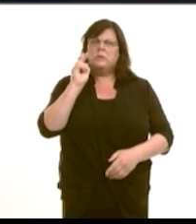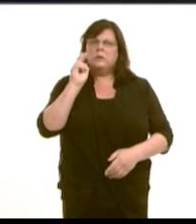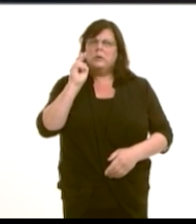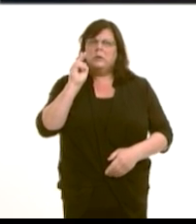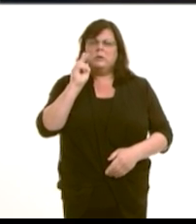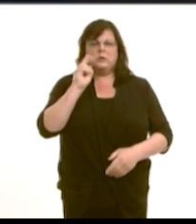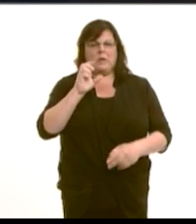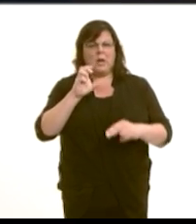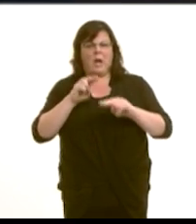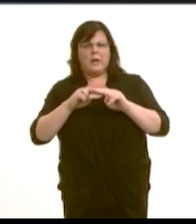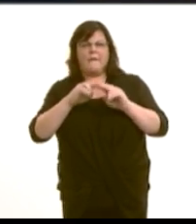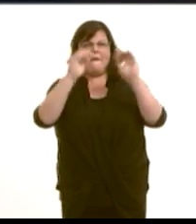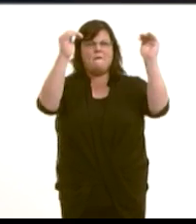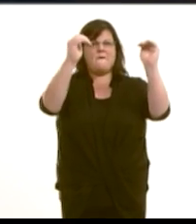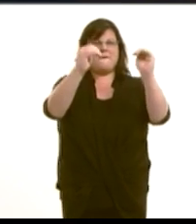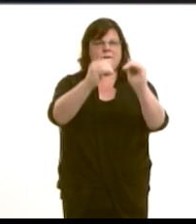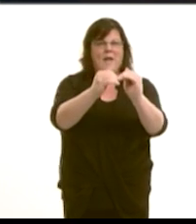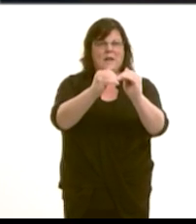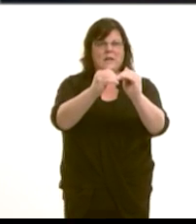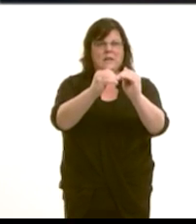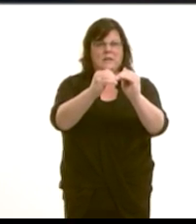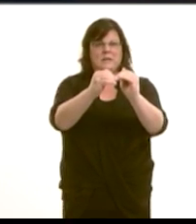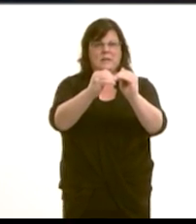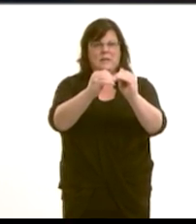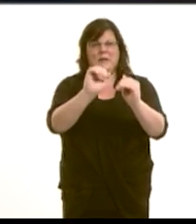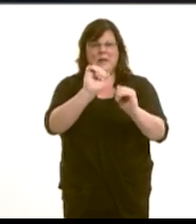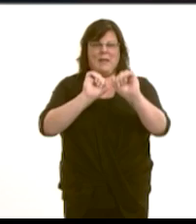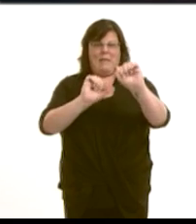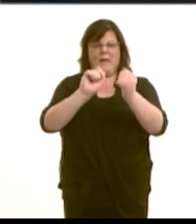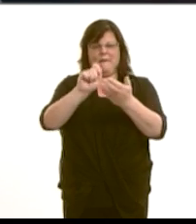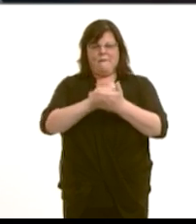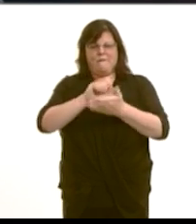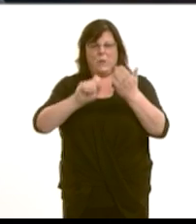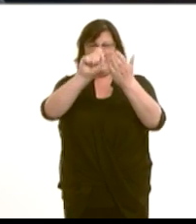Cardiff and the Valleys areas to the north, and this was reflected in the voting pattern.